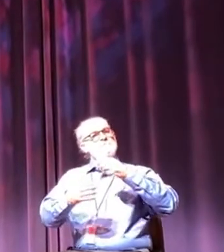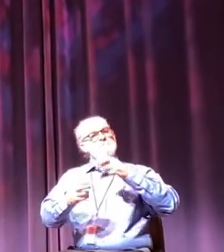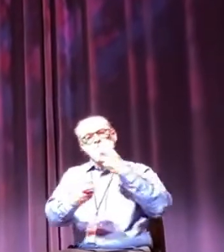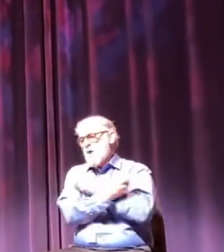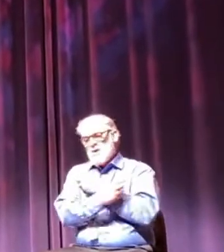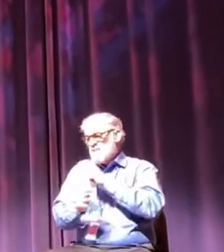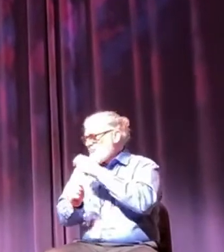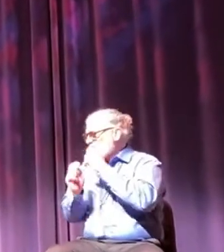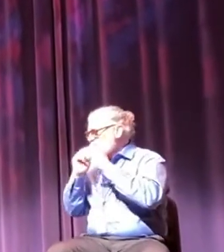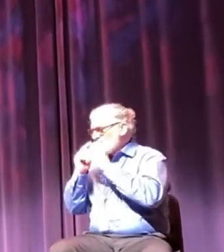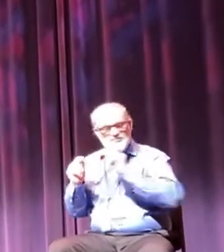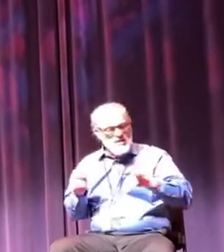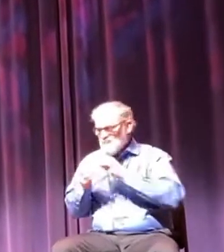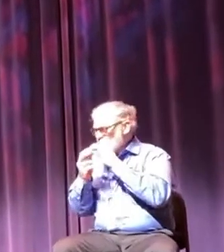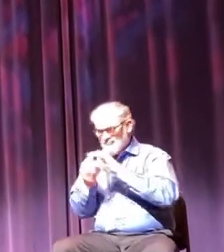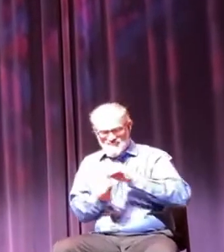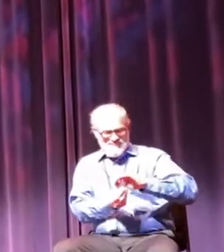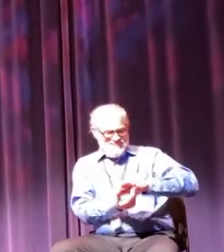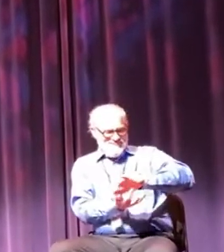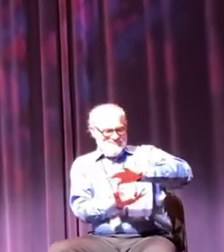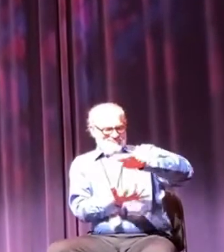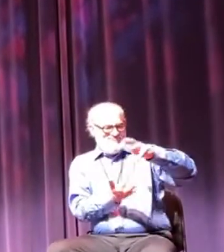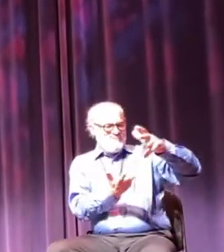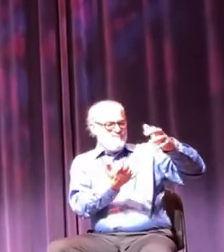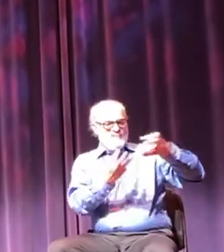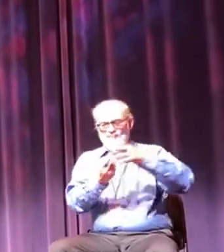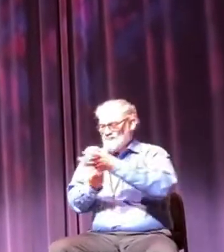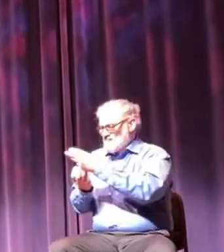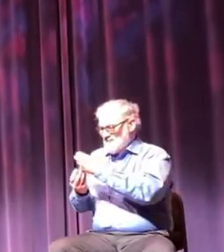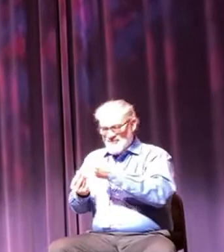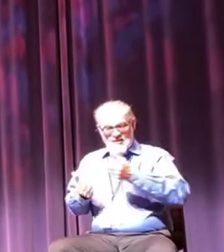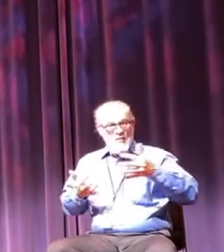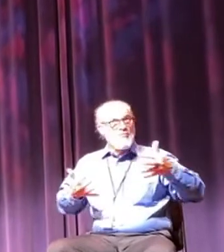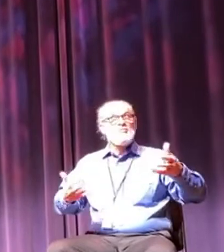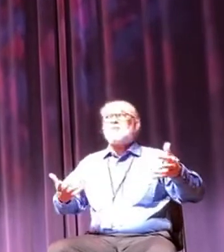and taste every morsel until all that is left is a quiet room